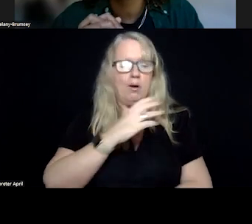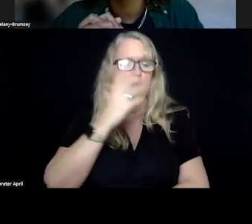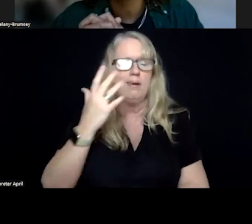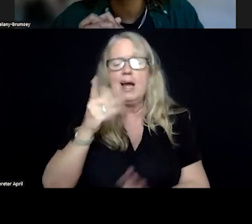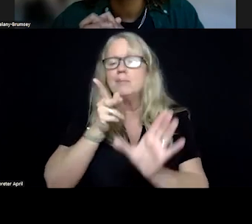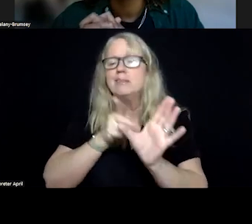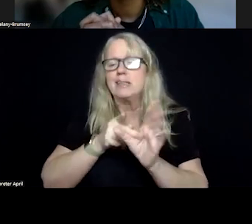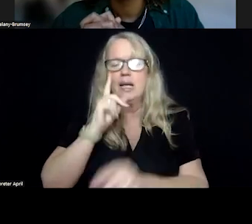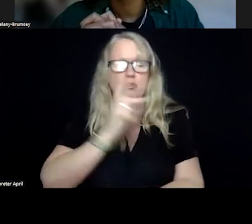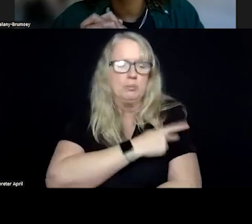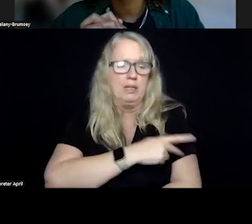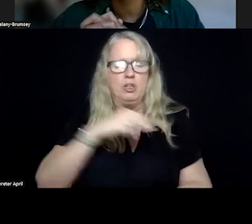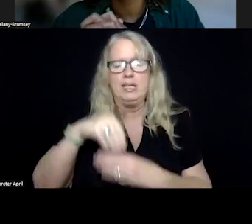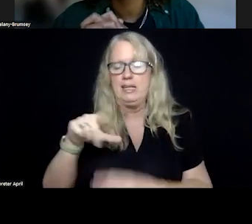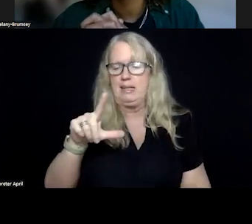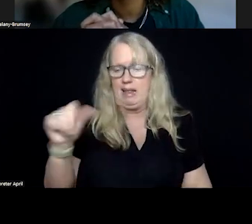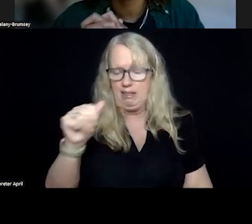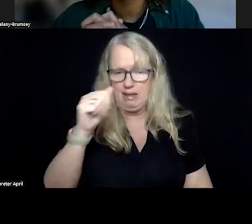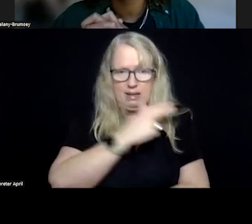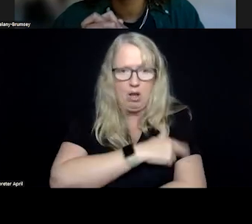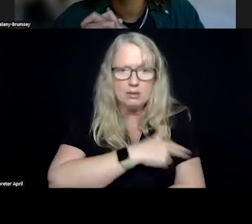HOSPITALS. AND JUST A TOPIC THAT I